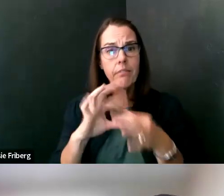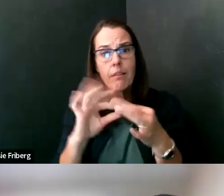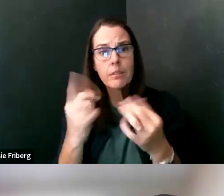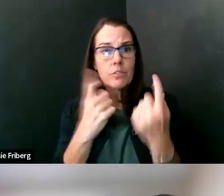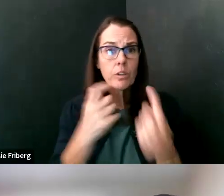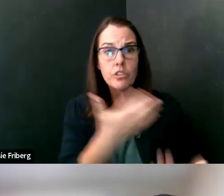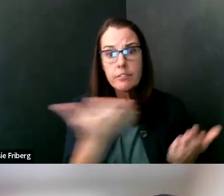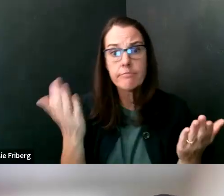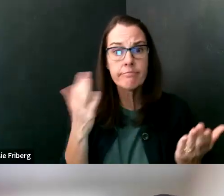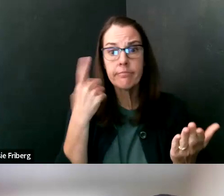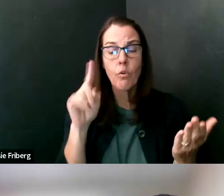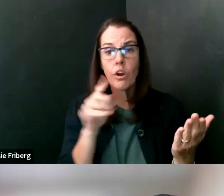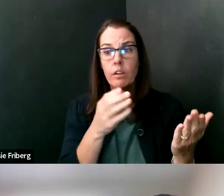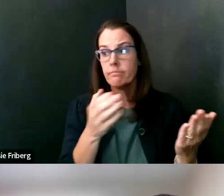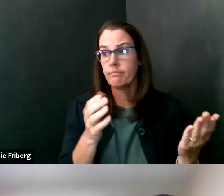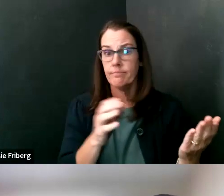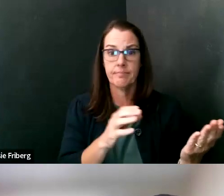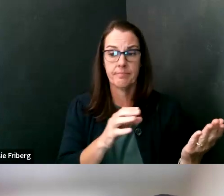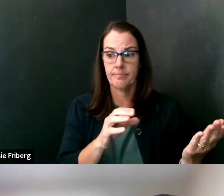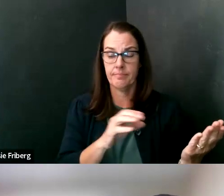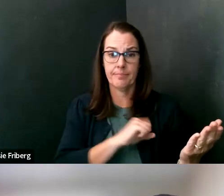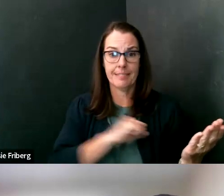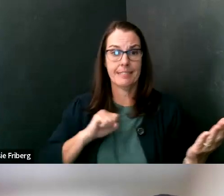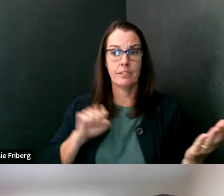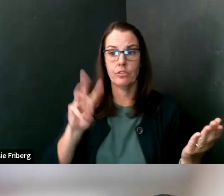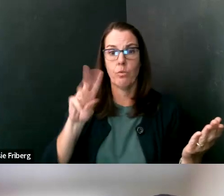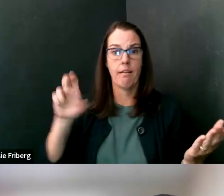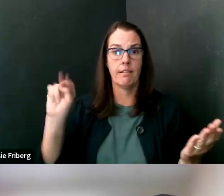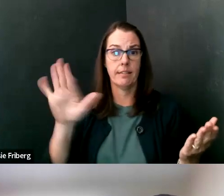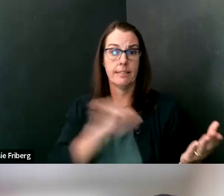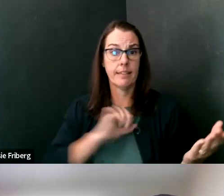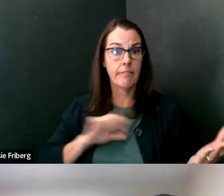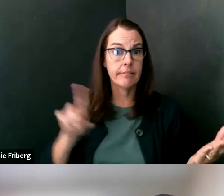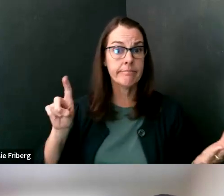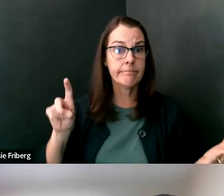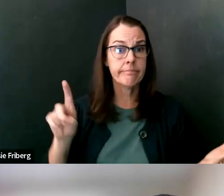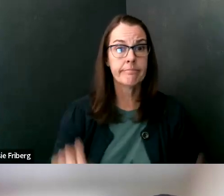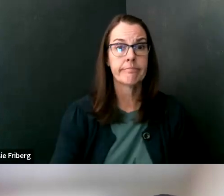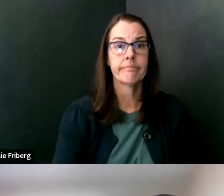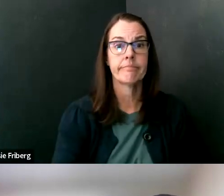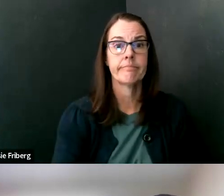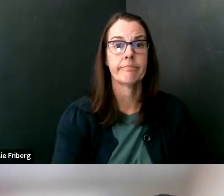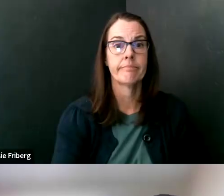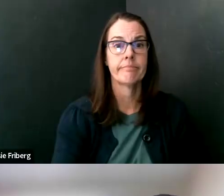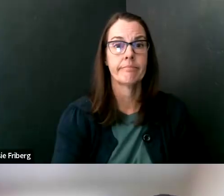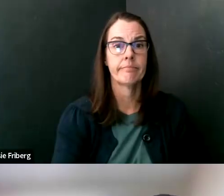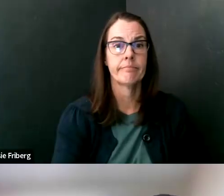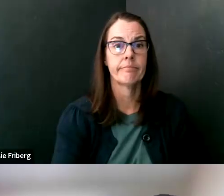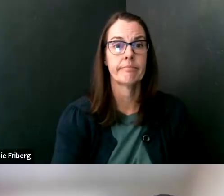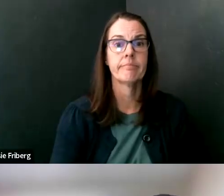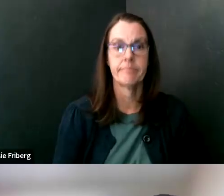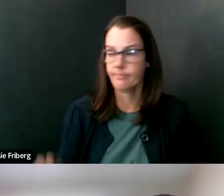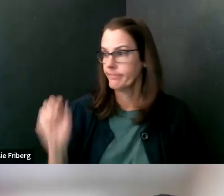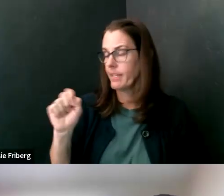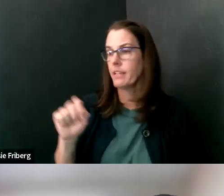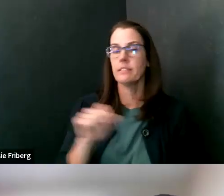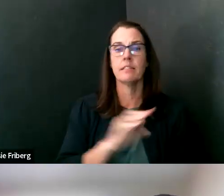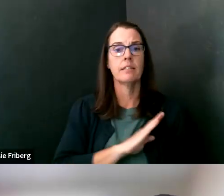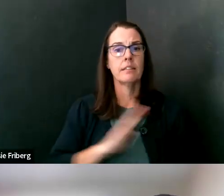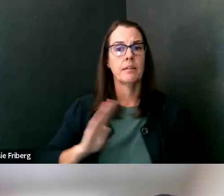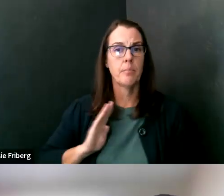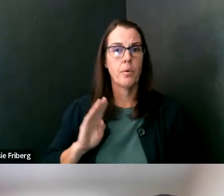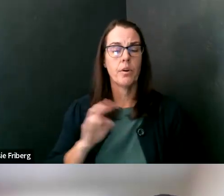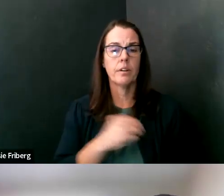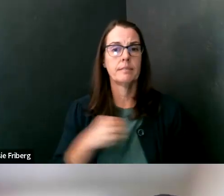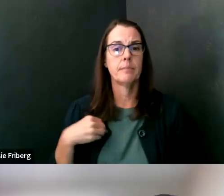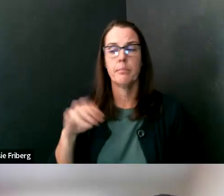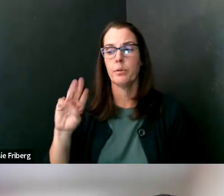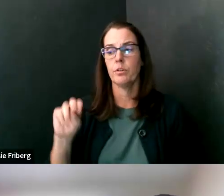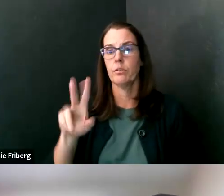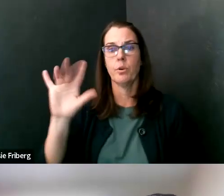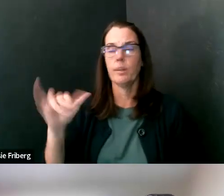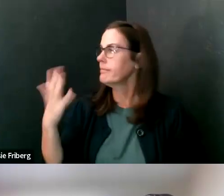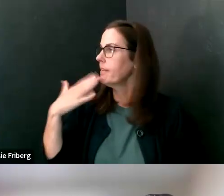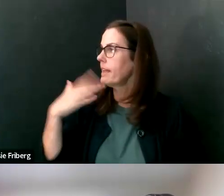um for uh uh Senator Widen's office at this point. Yes. Uh board member Murray. Thank you. Thank you